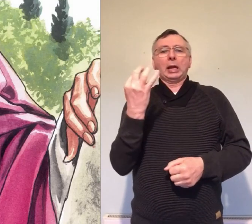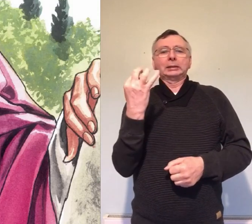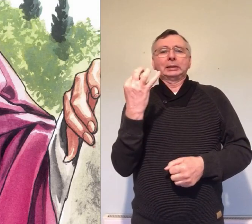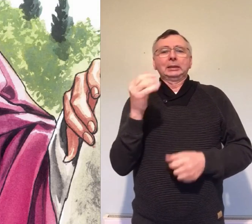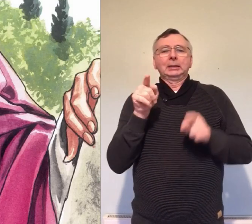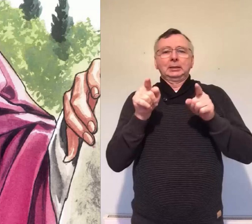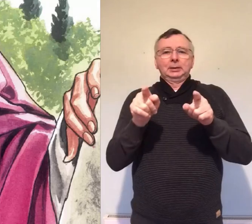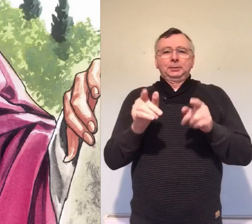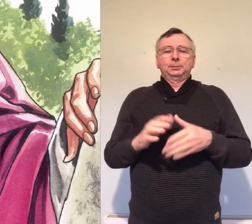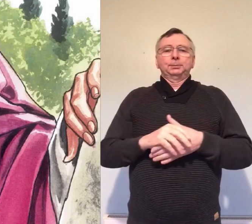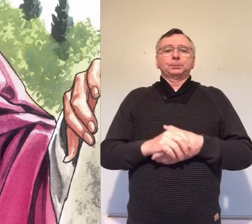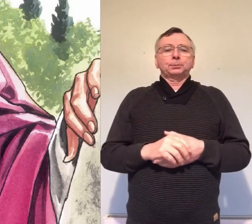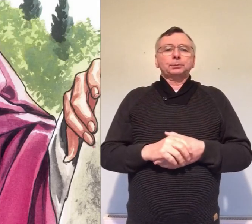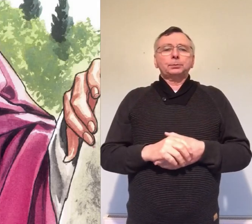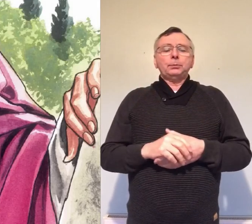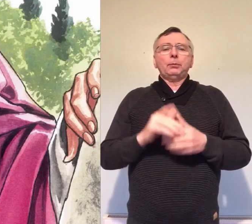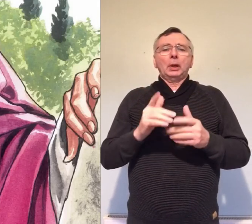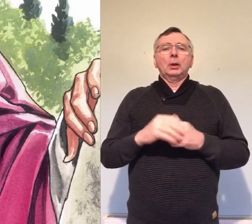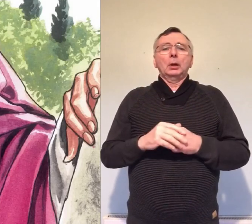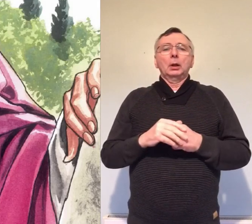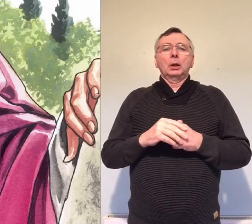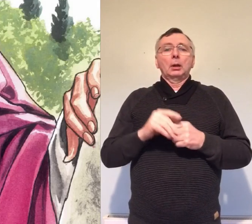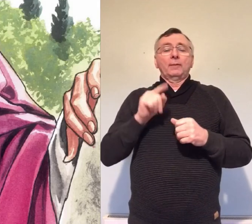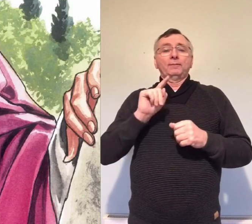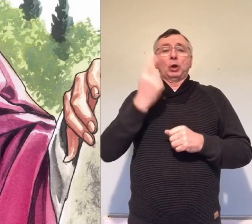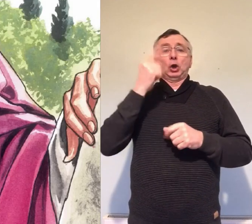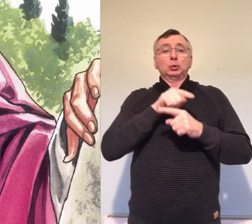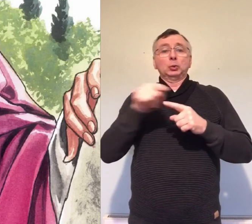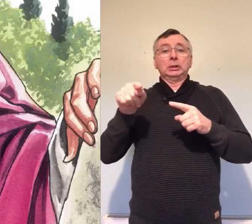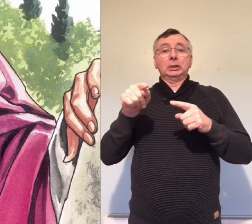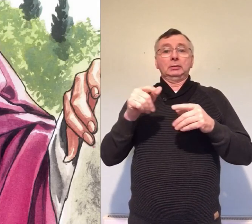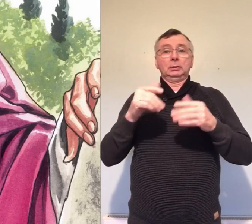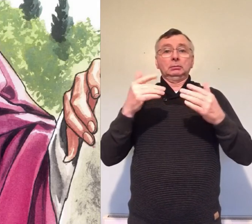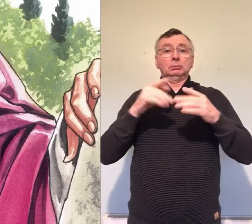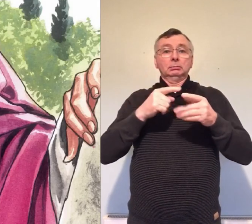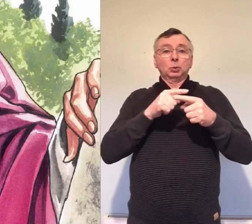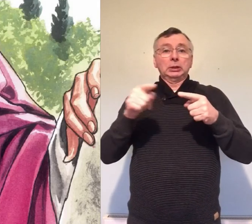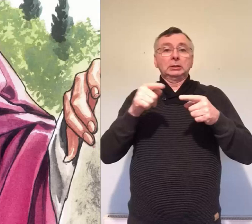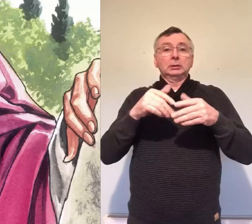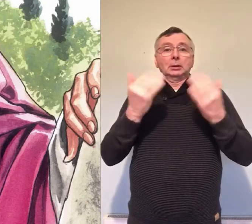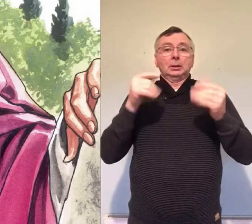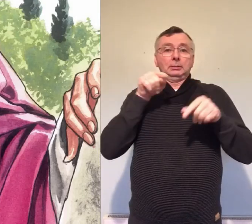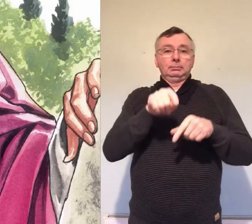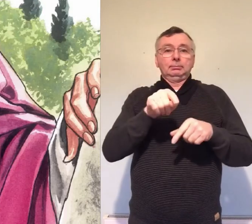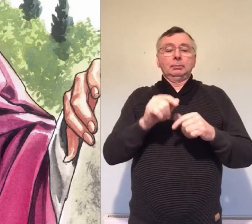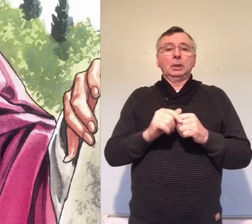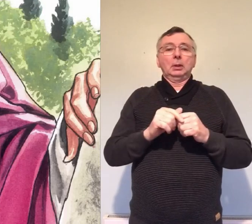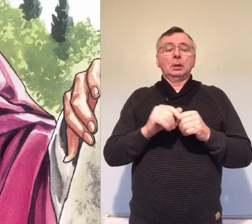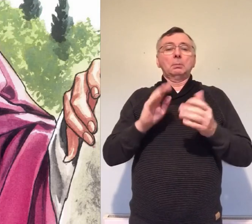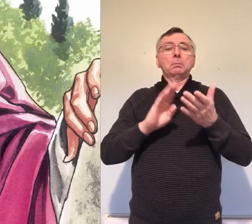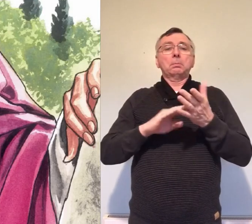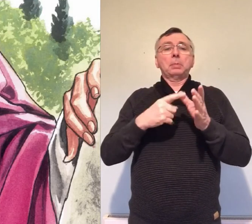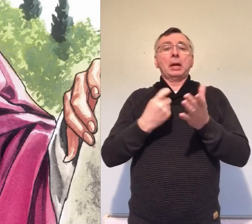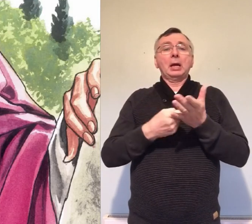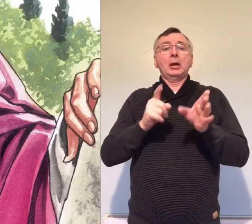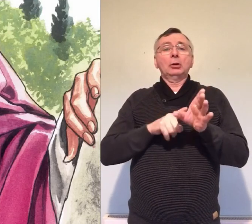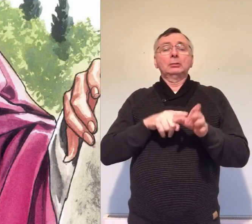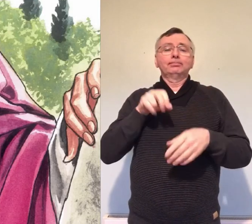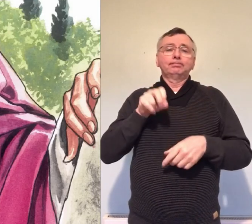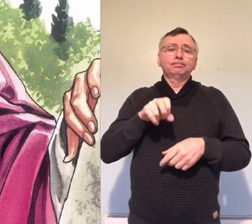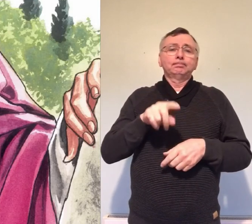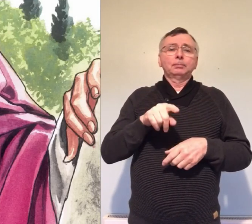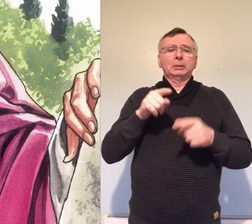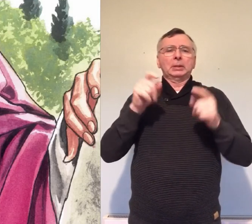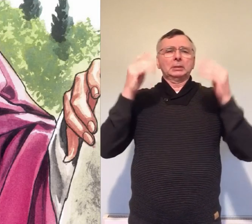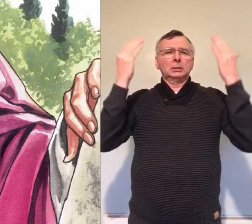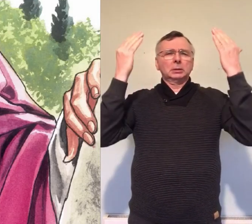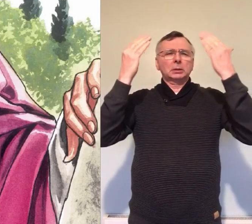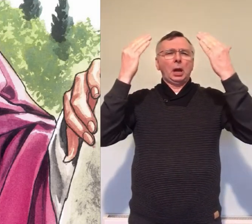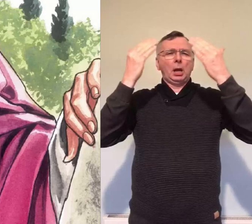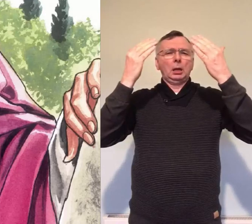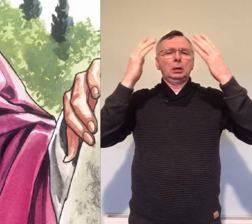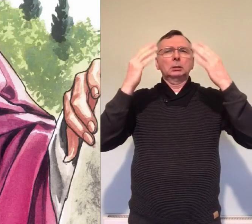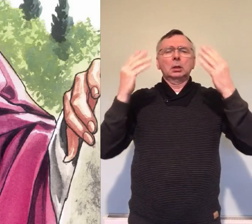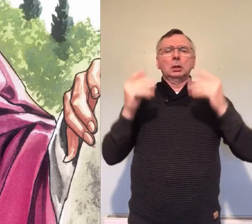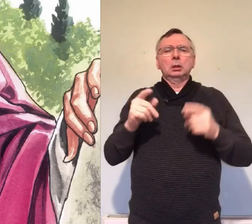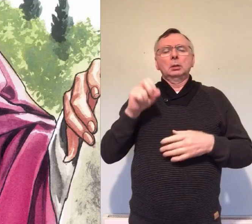18 early on the first day of the week Mary Magdalene went while it was still dark to